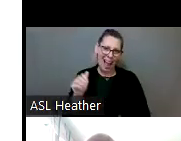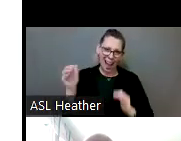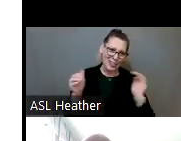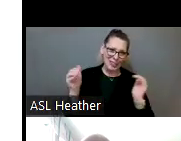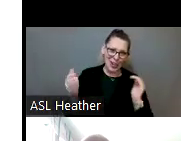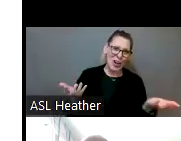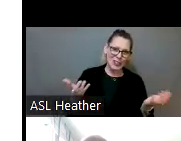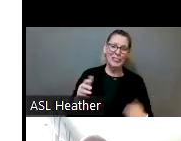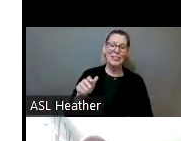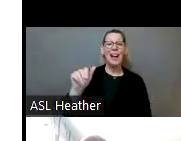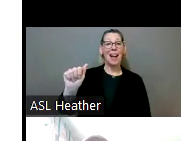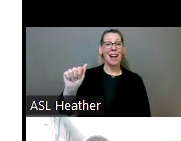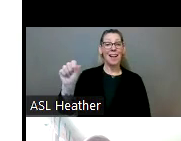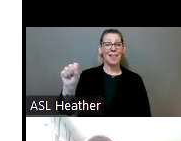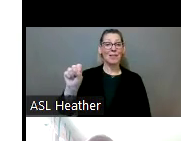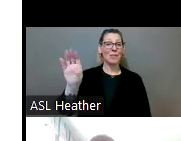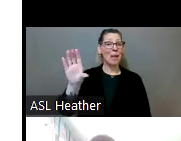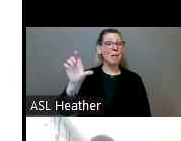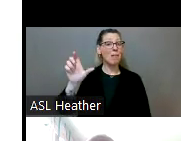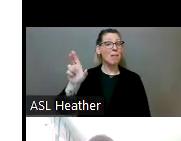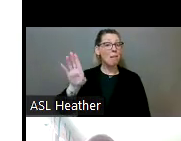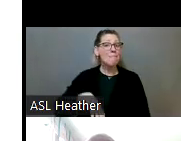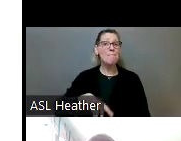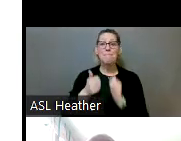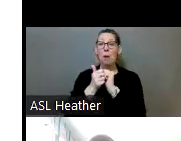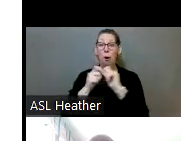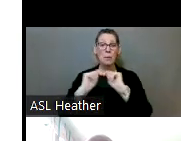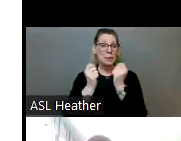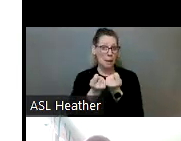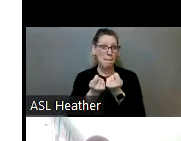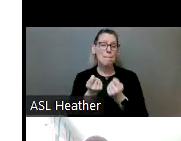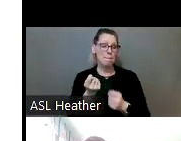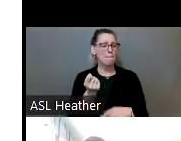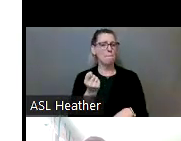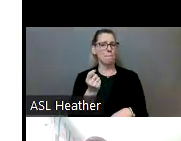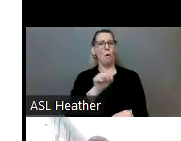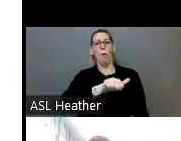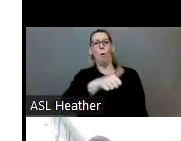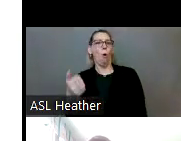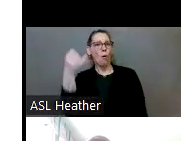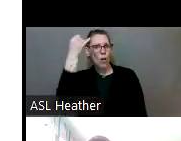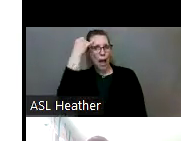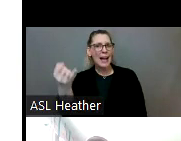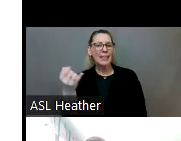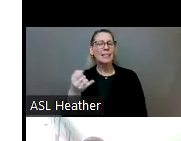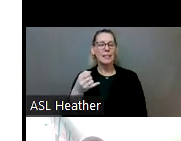ASB clubs and sports teams are also other ideas of student personnel that you could